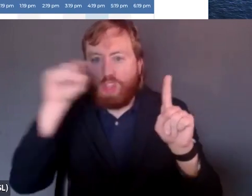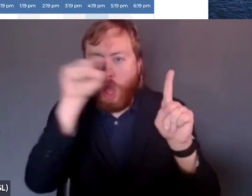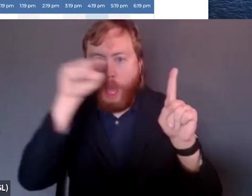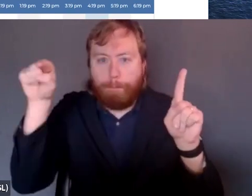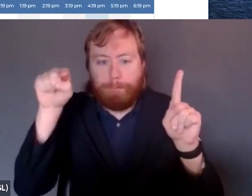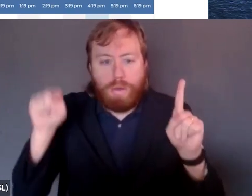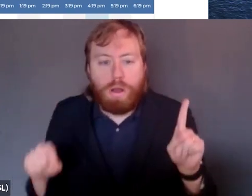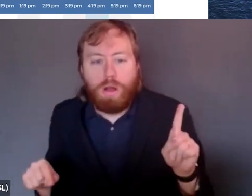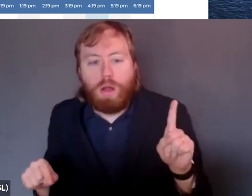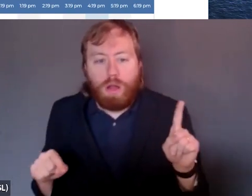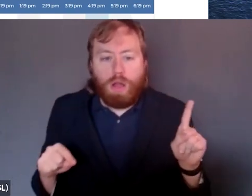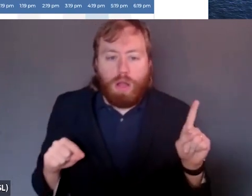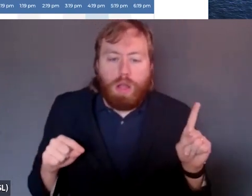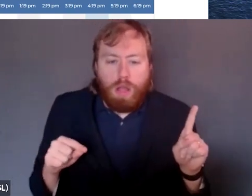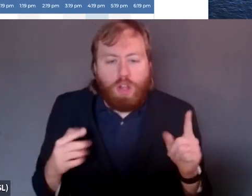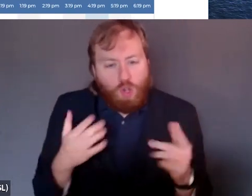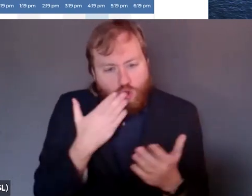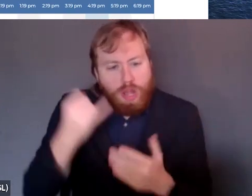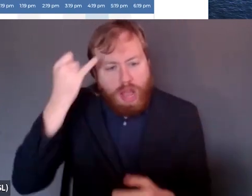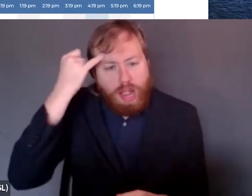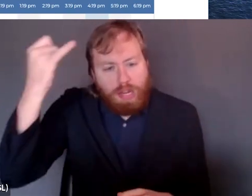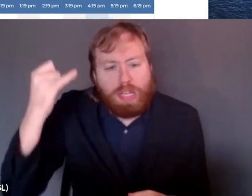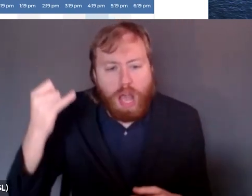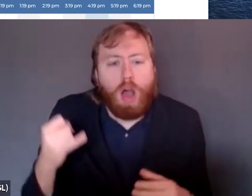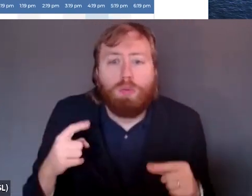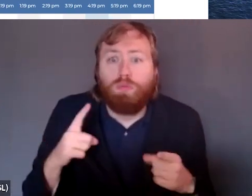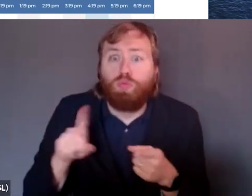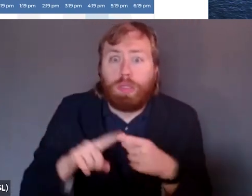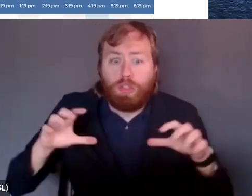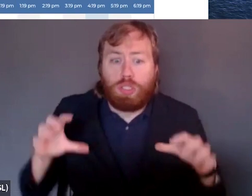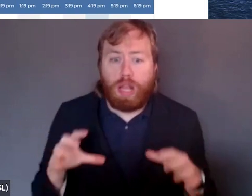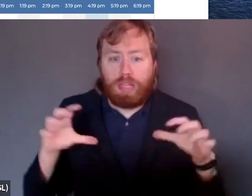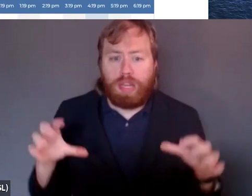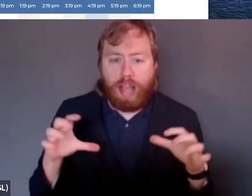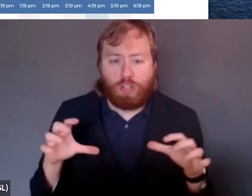and screen reader users won't know what happened if they can't see it.